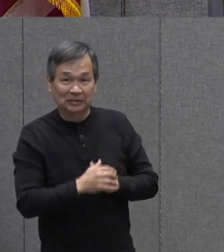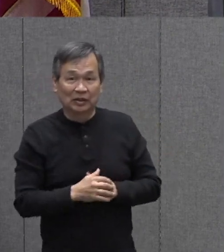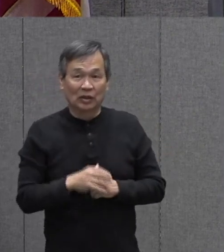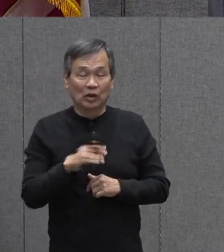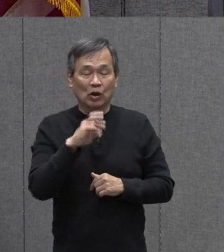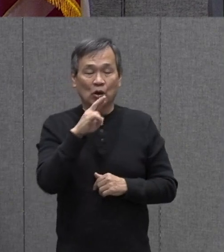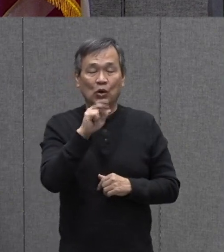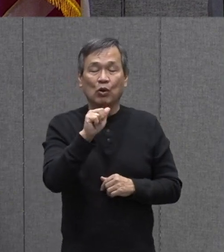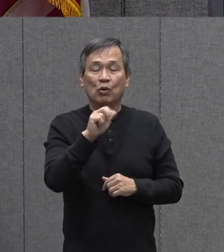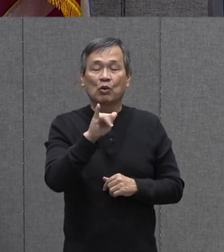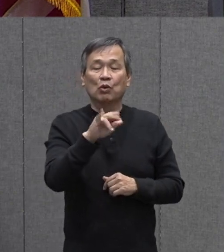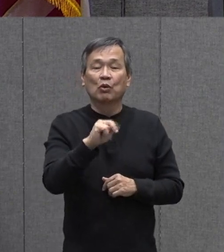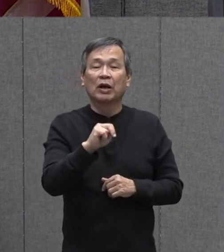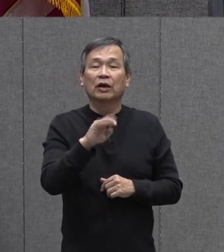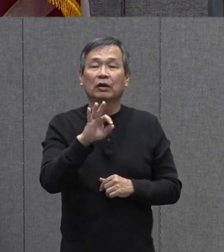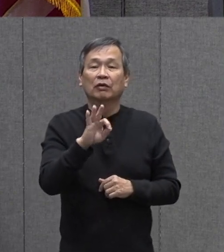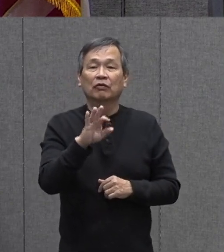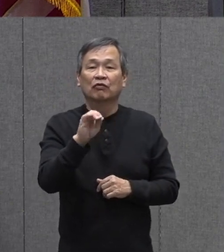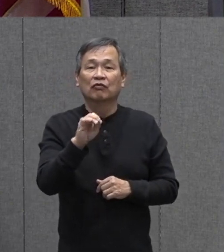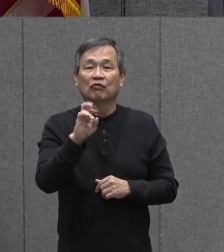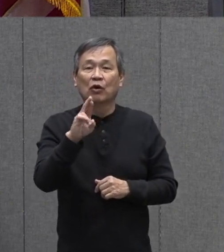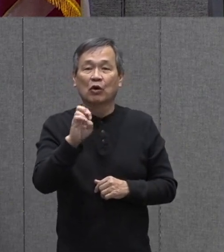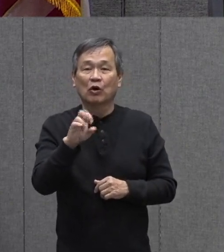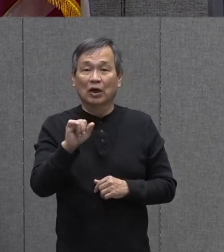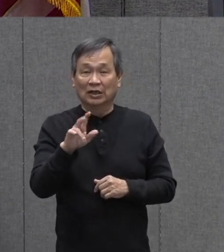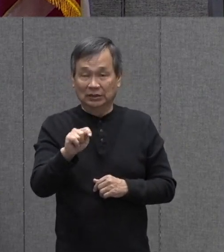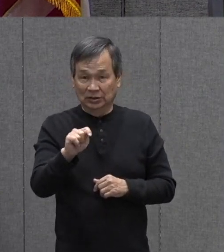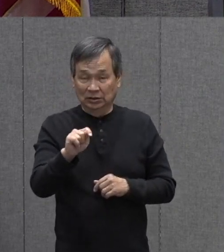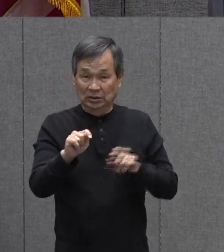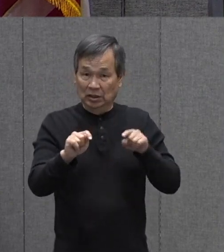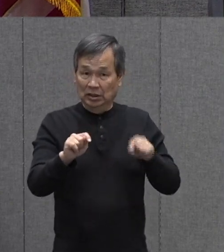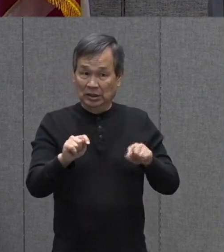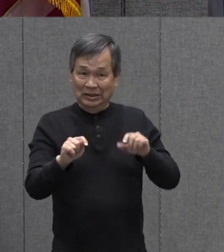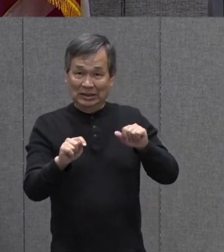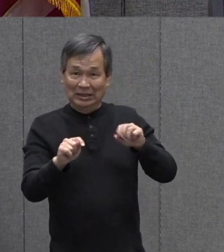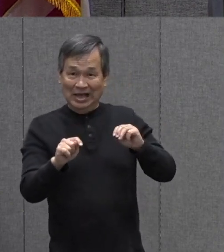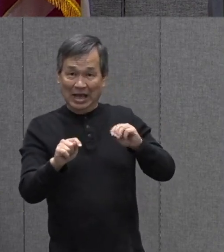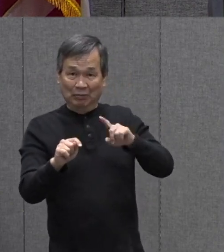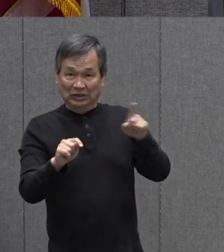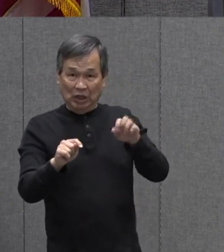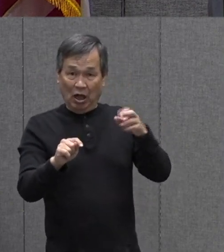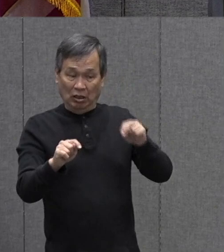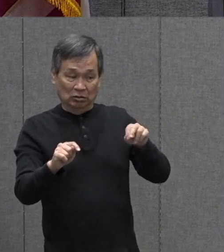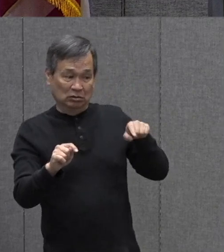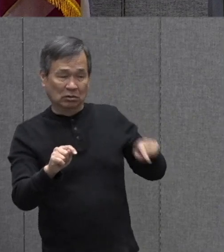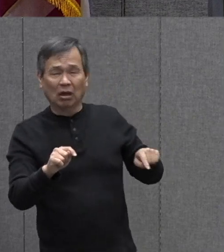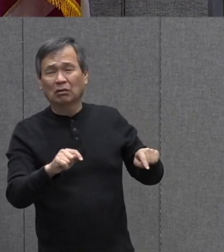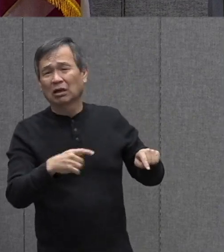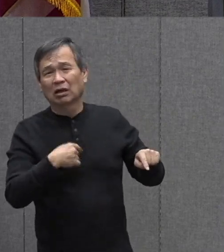Now I haven't been to the Amazon Rainforest, I haven't been to other rainforests, but I would love to go. So you can also think about,